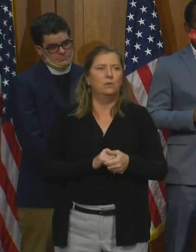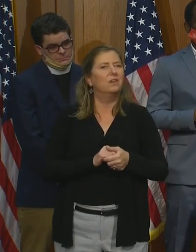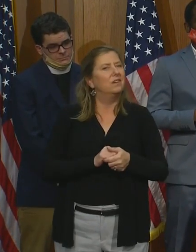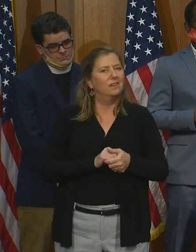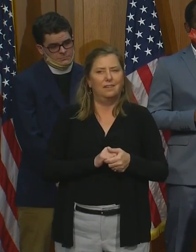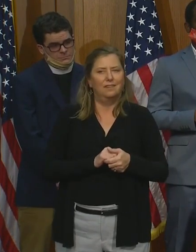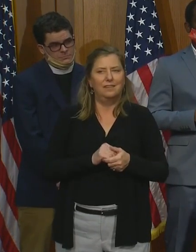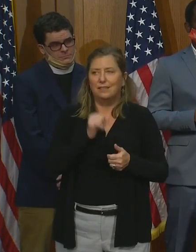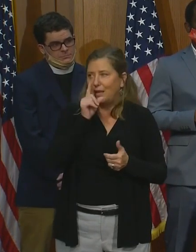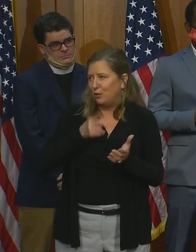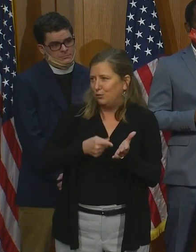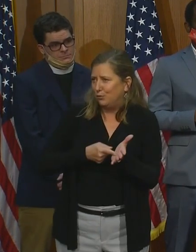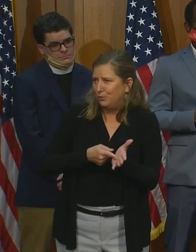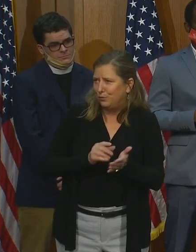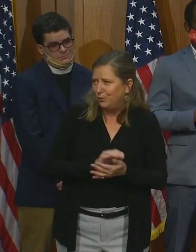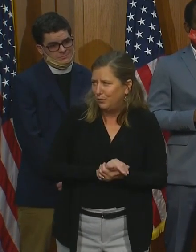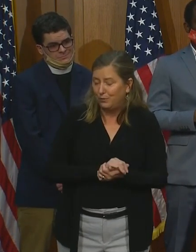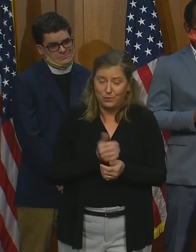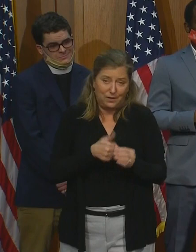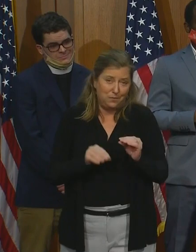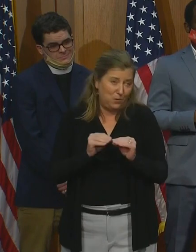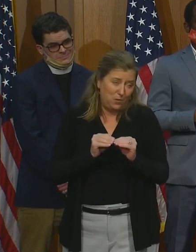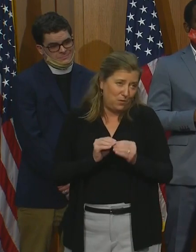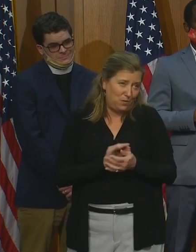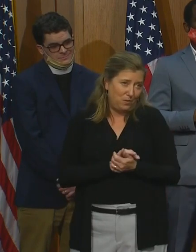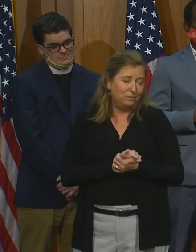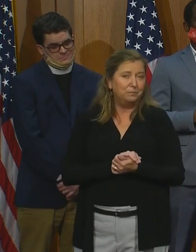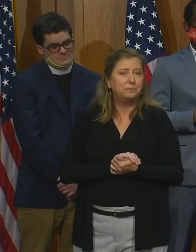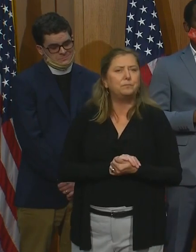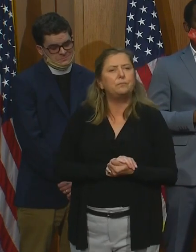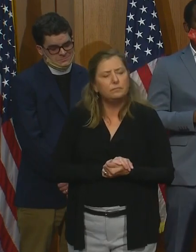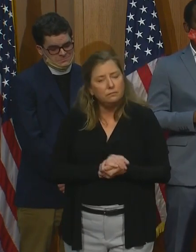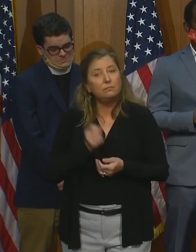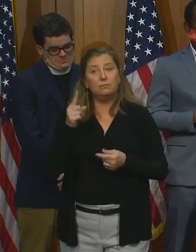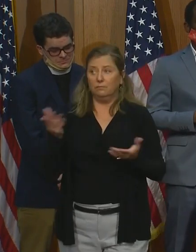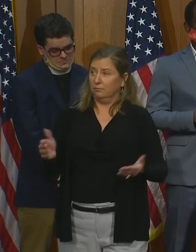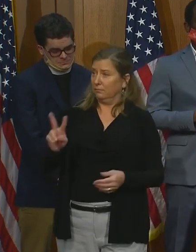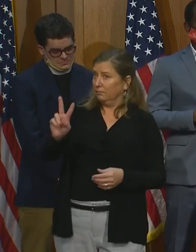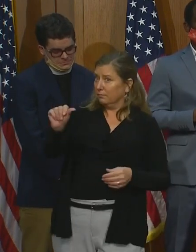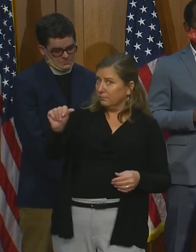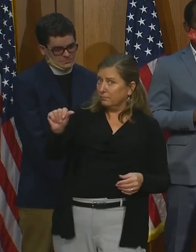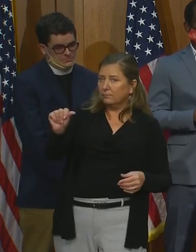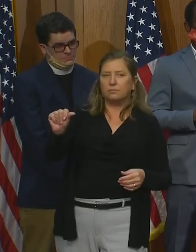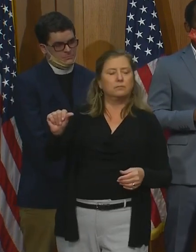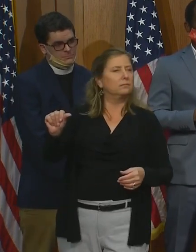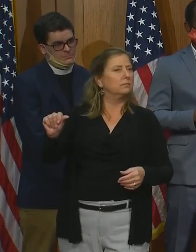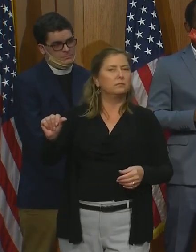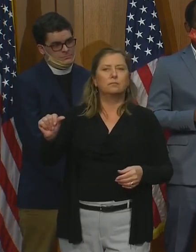WHAT WE VALUE THE MOST. BUT